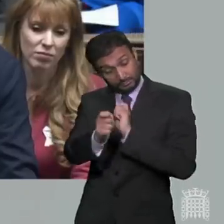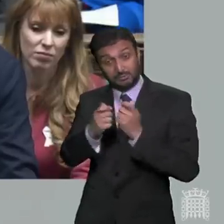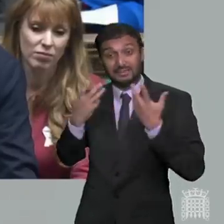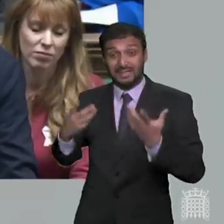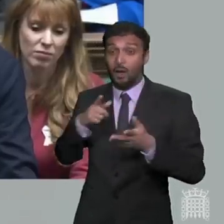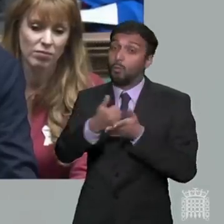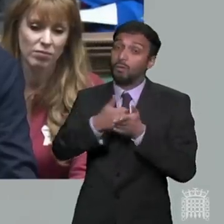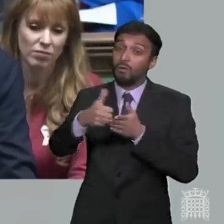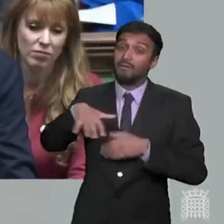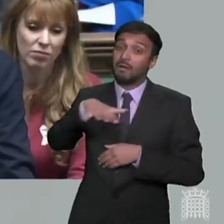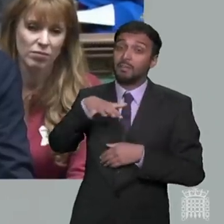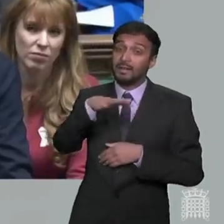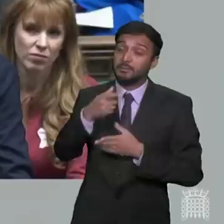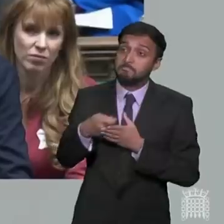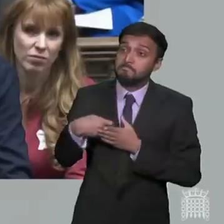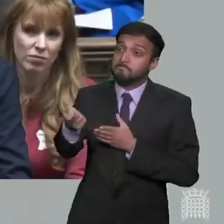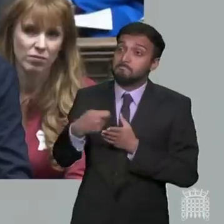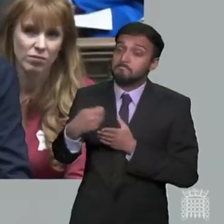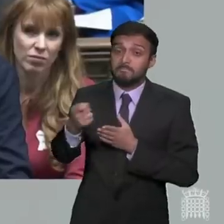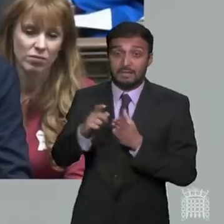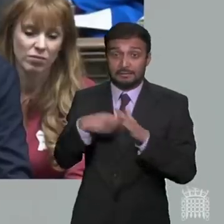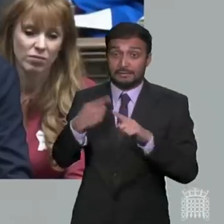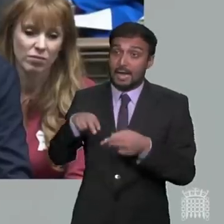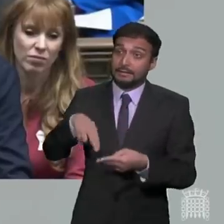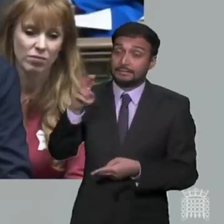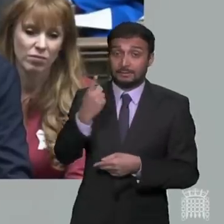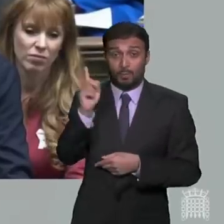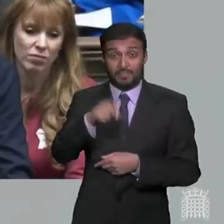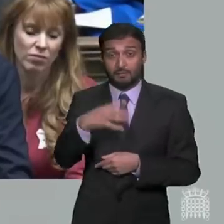paying tax increases of £1,400.